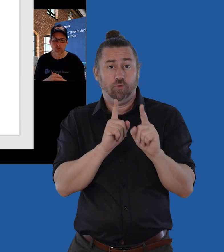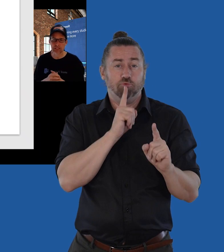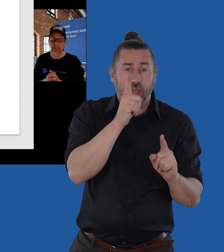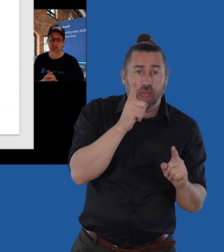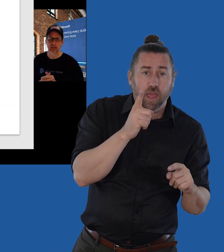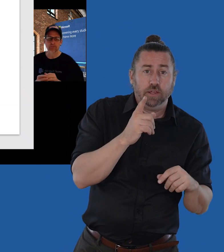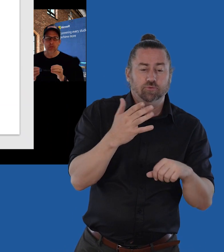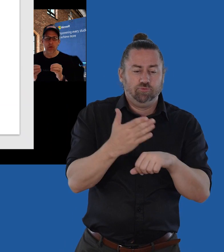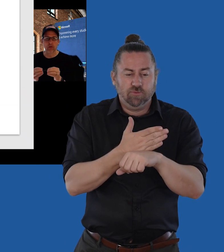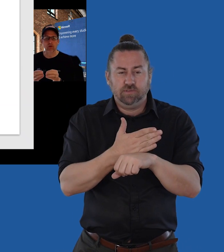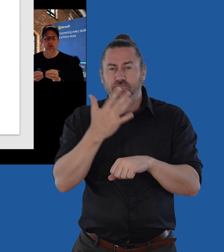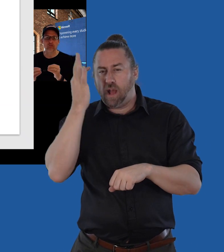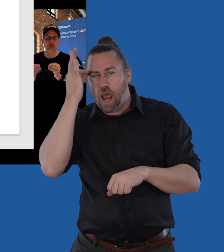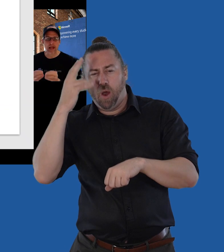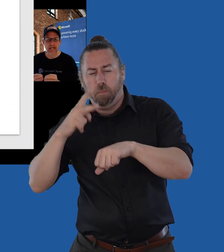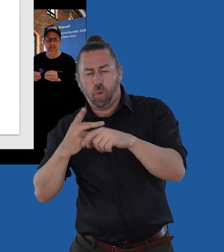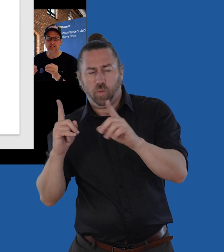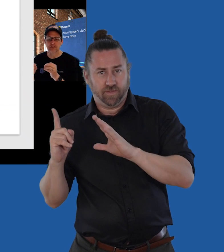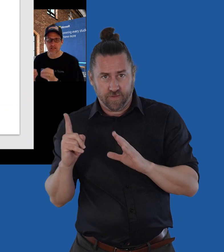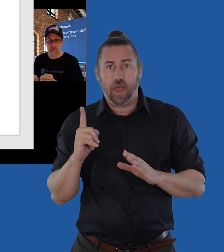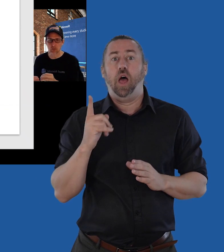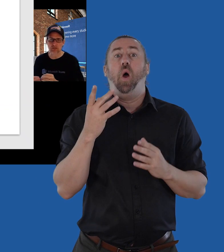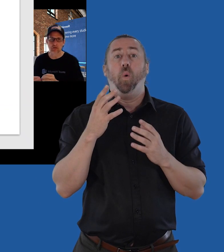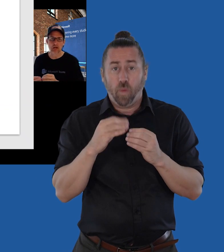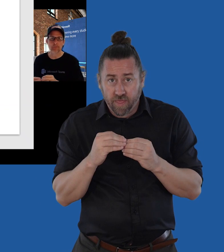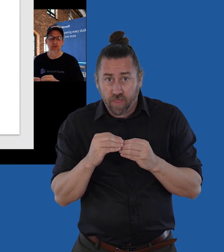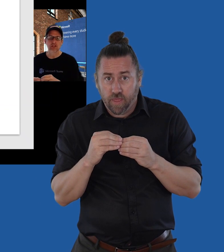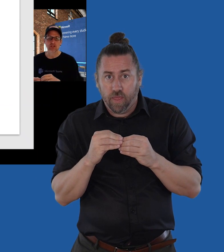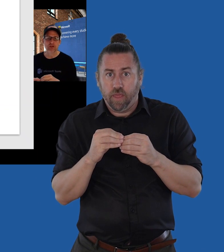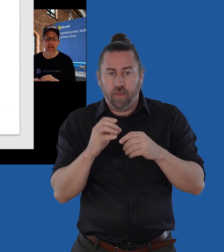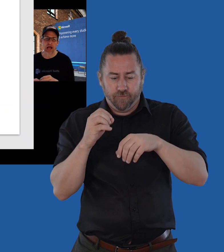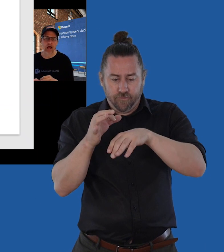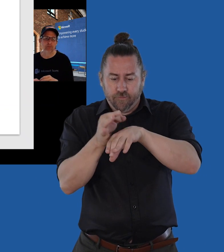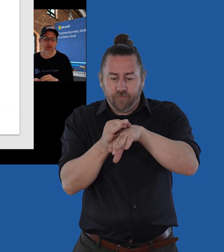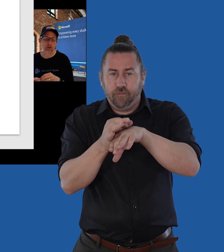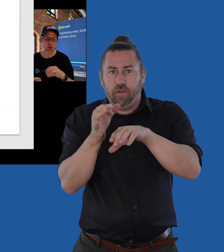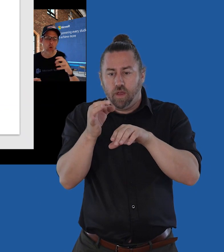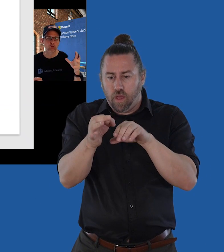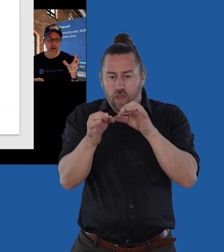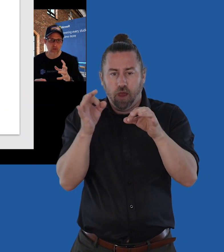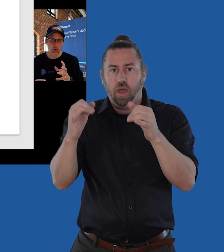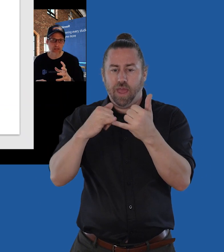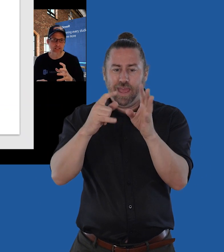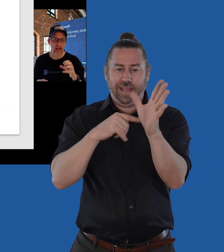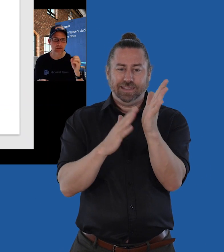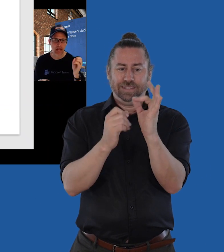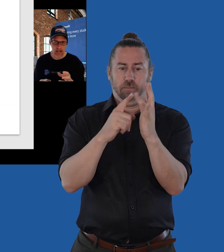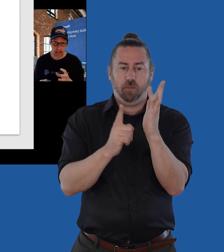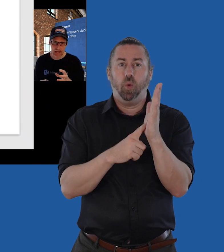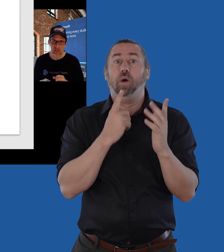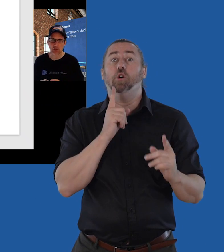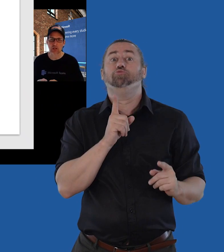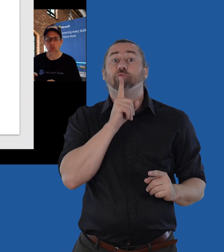blue, et cetera, but we've got raised symbols. Alright, so that all the red ones have an X on them,